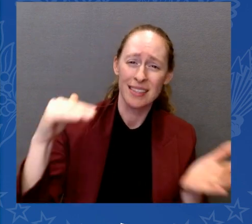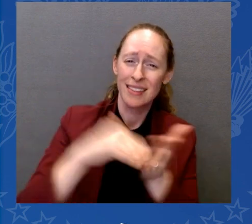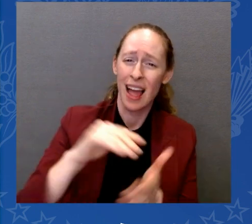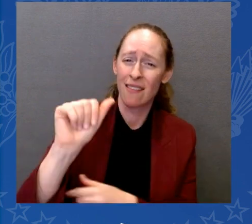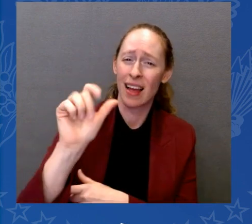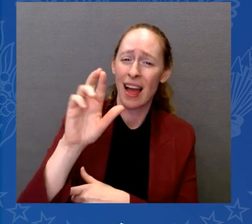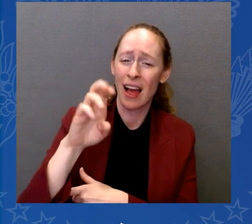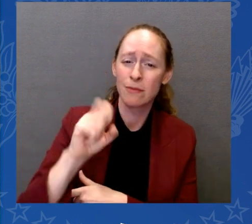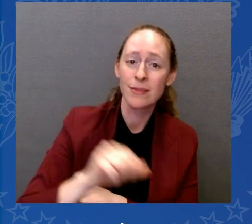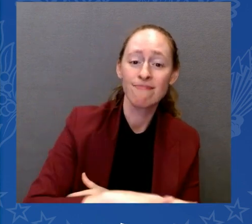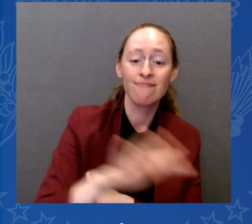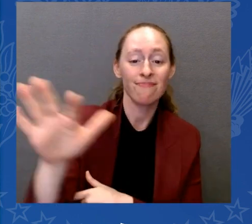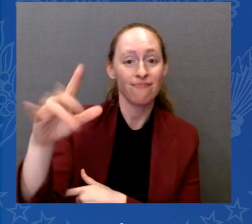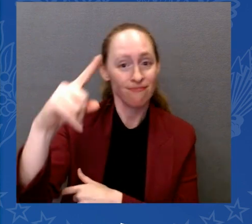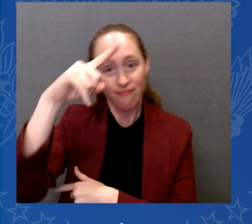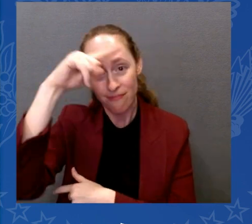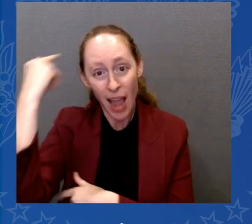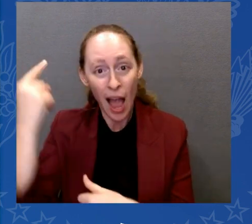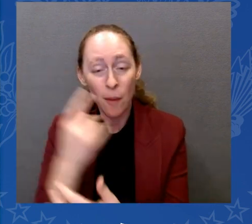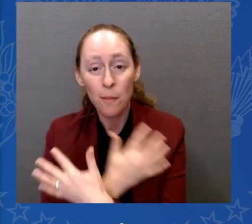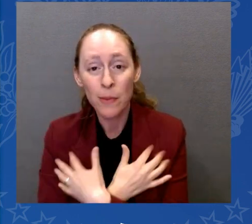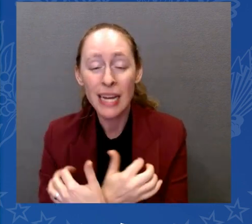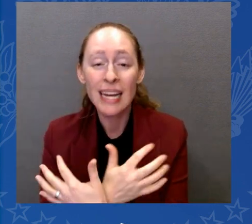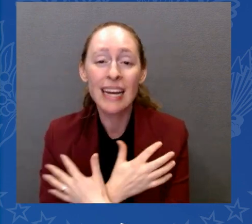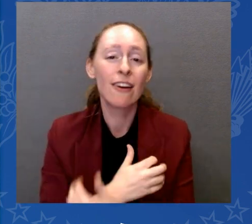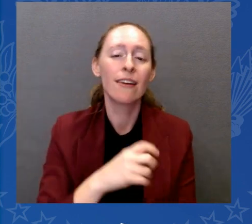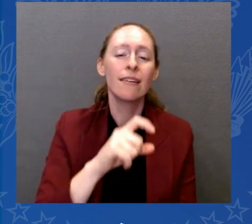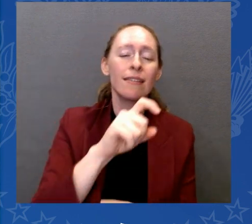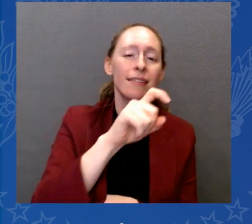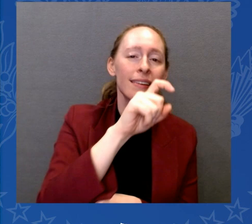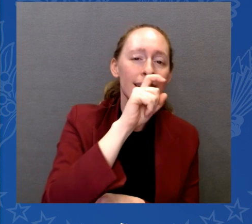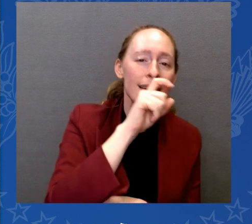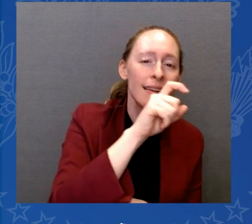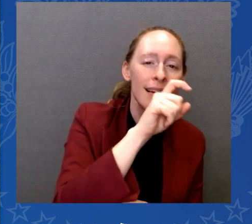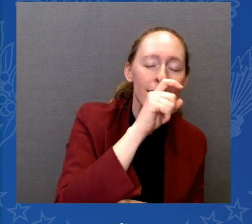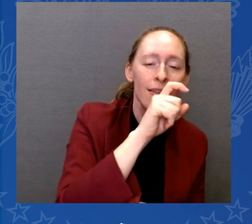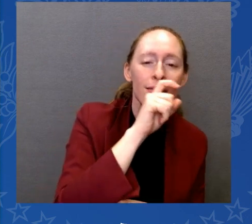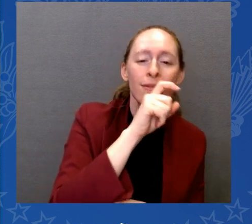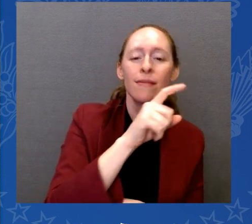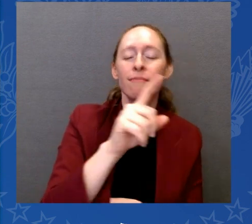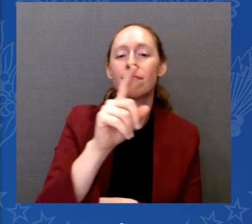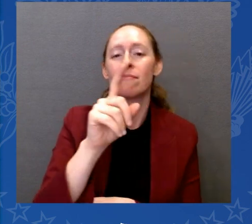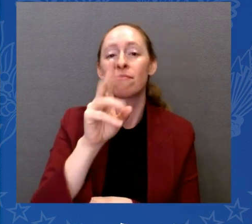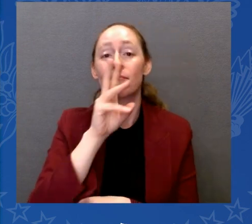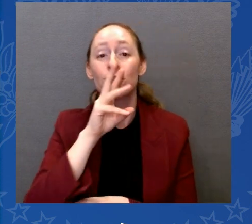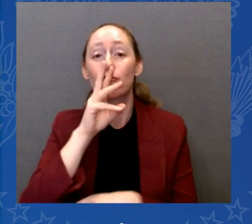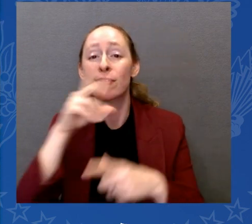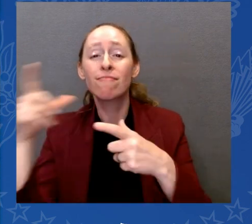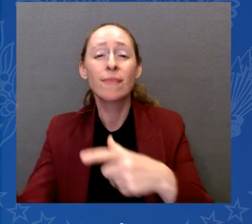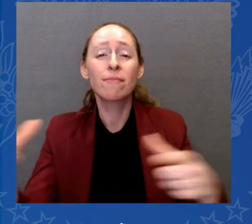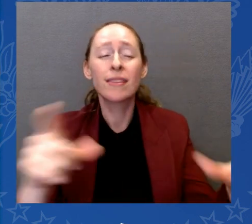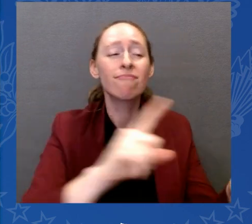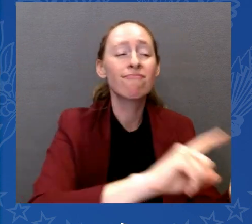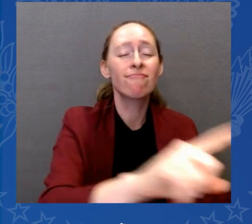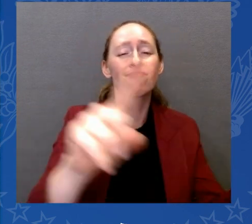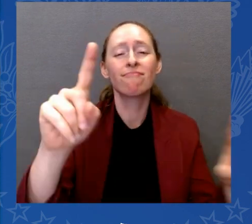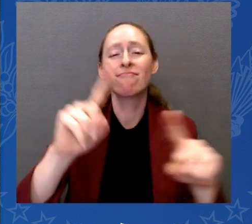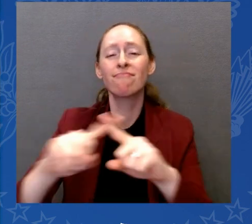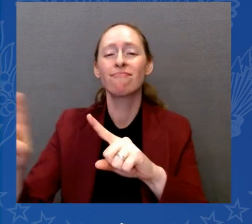waterfalls, pristine rivers, alpine lakes; a scant [sic] the scent of wildflowers at the right time of the year;